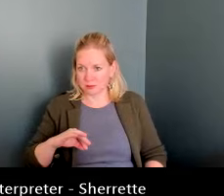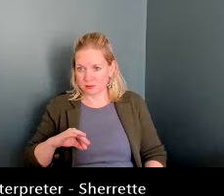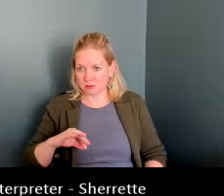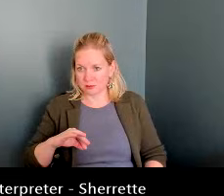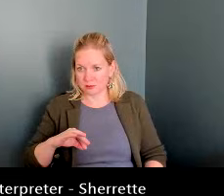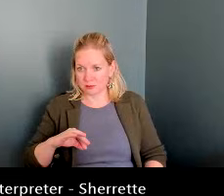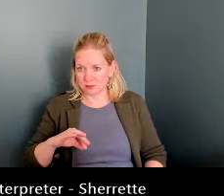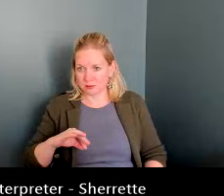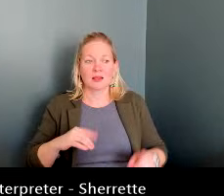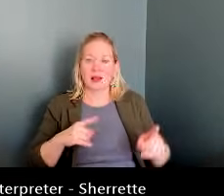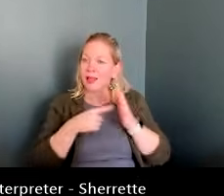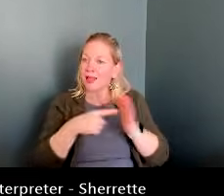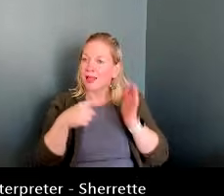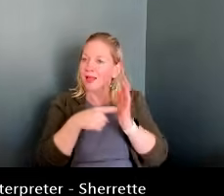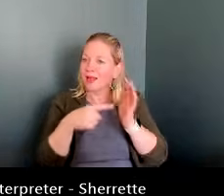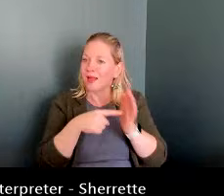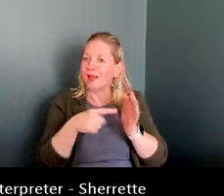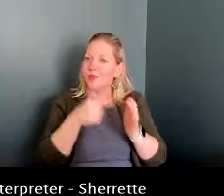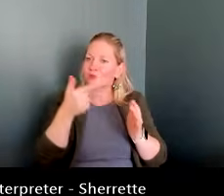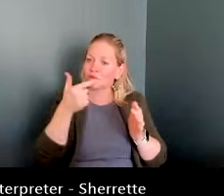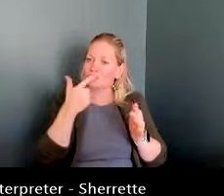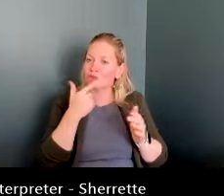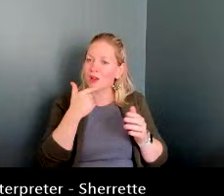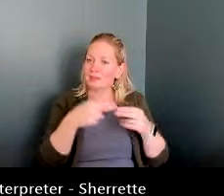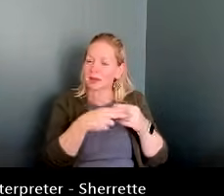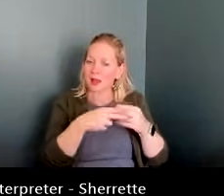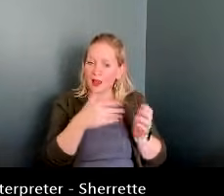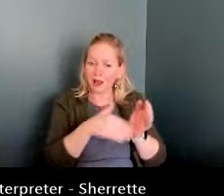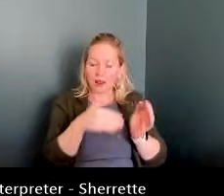that had a lot of red and green on it. Let me tell you what that slide says.